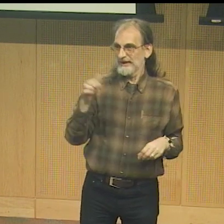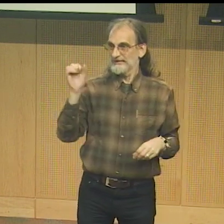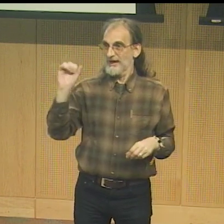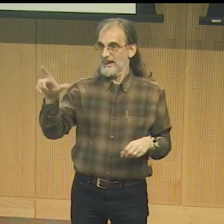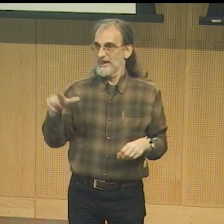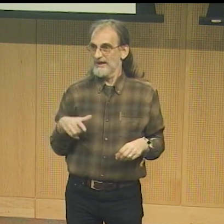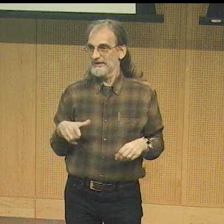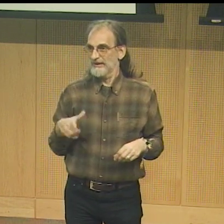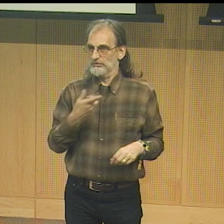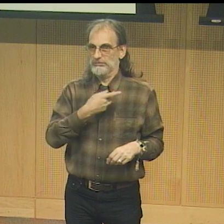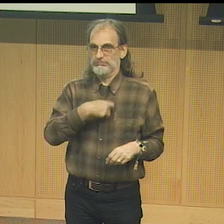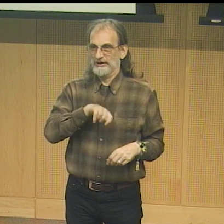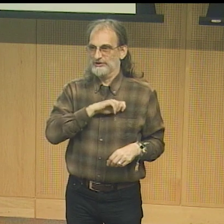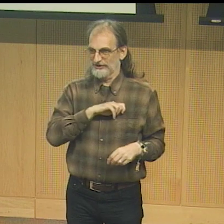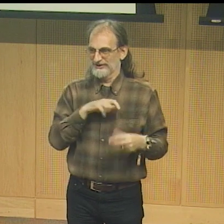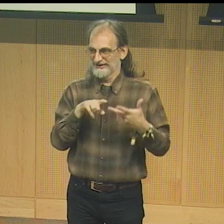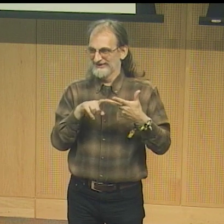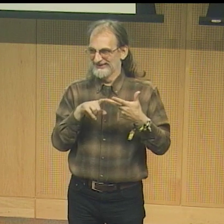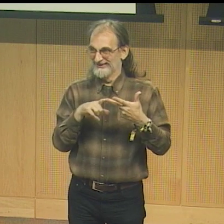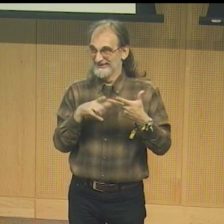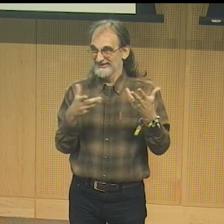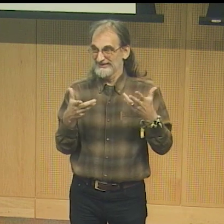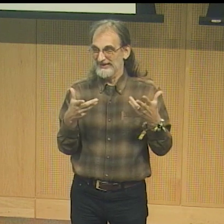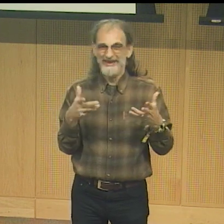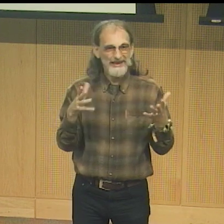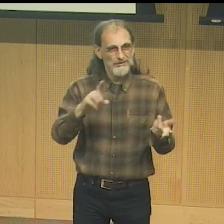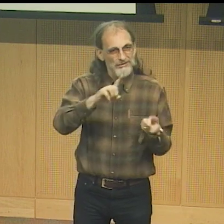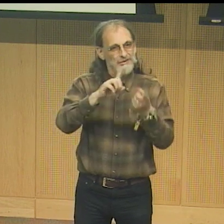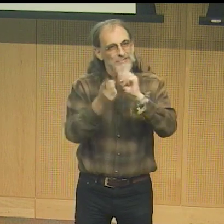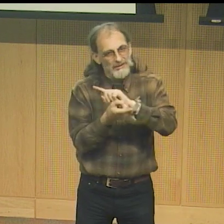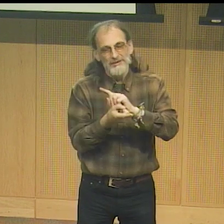What we've succeeded in getting in England, you need